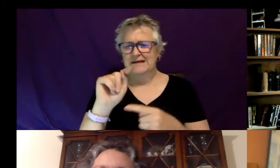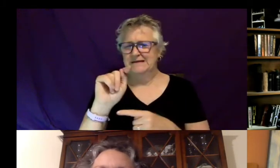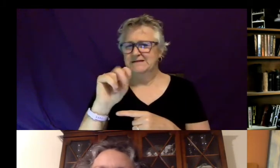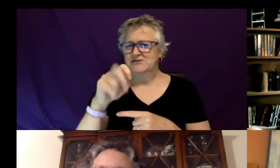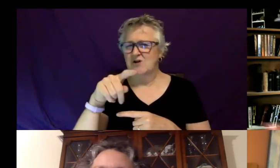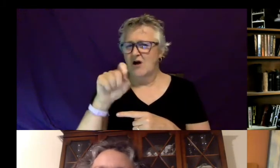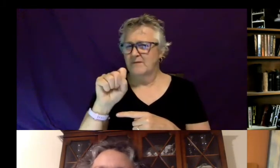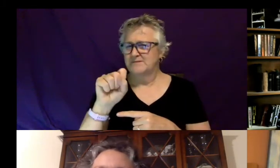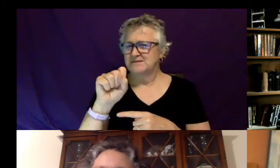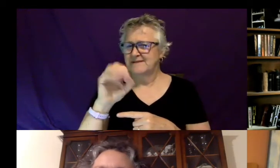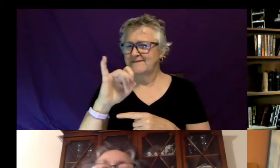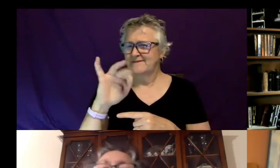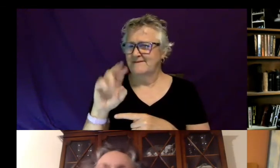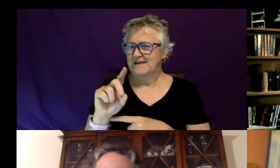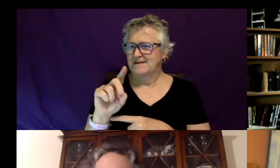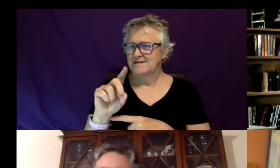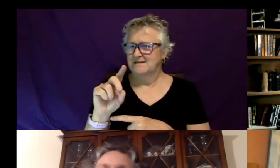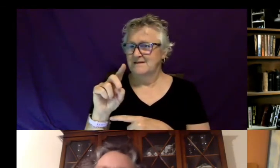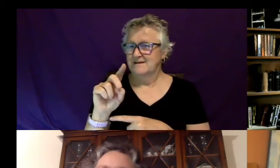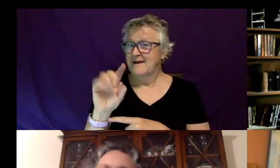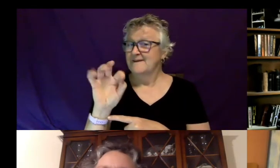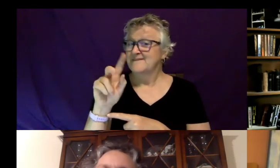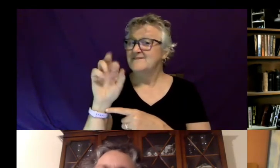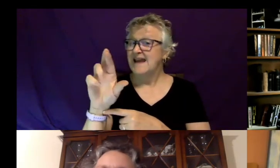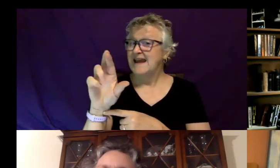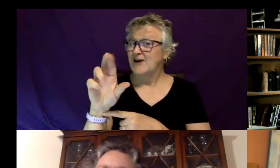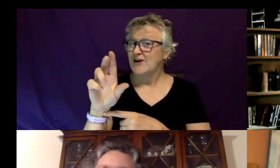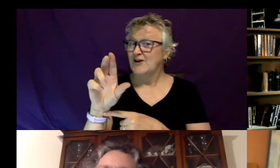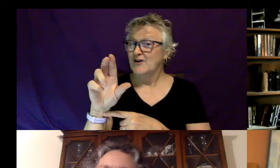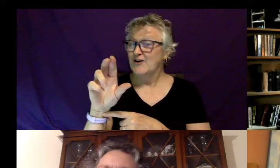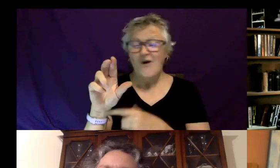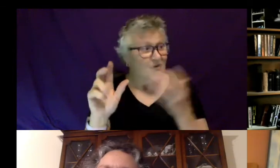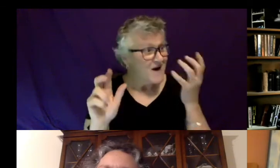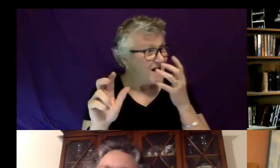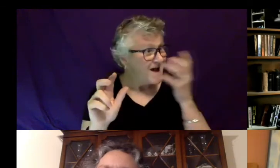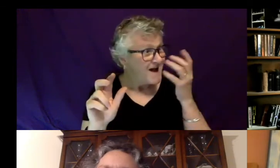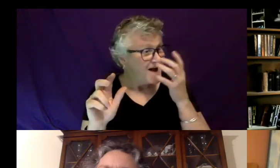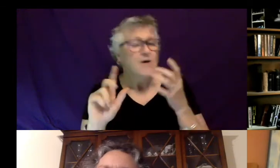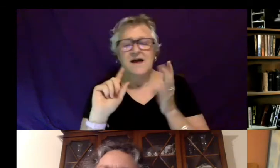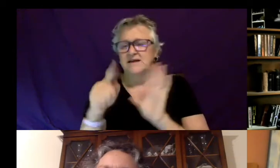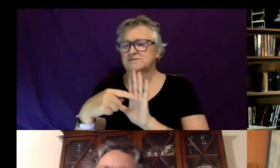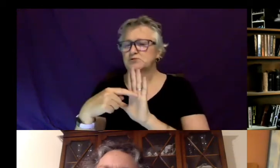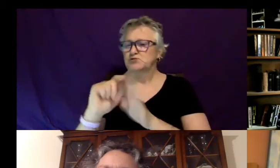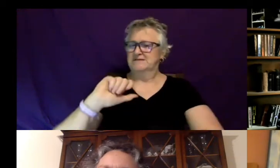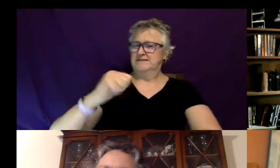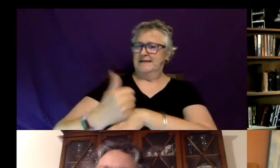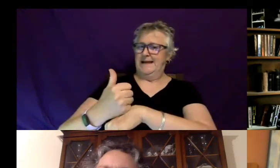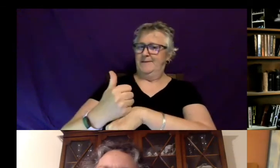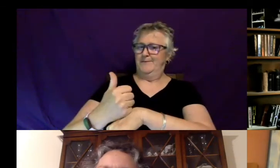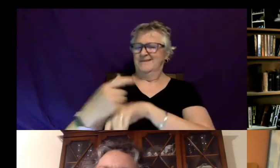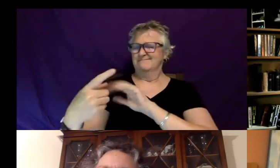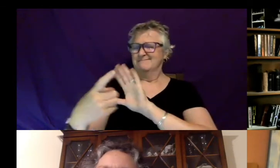up a little sculpture demonstration thing. Um, and the person that asked me to do that,